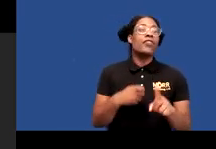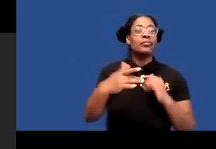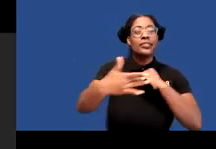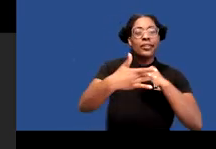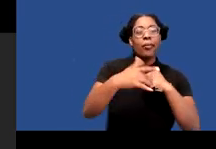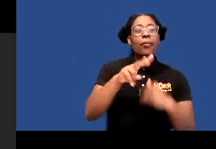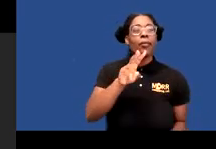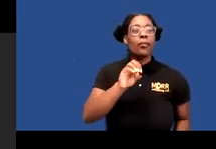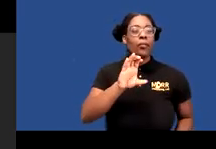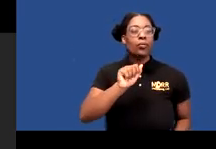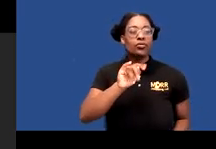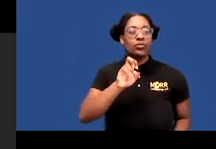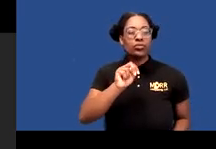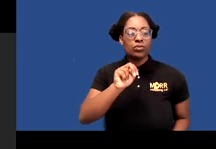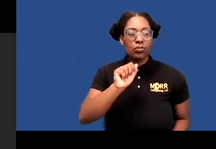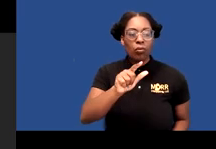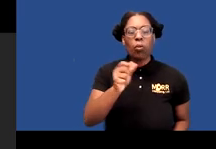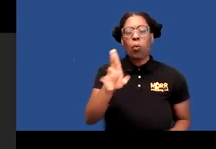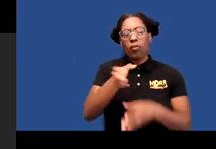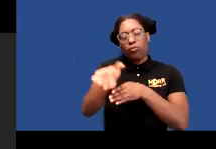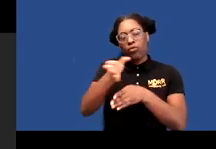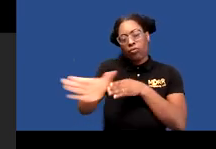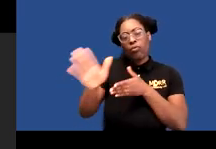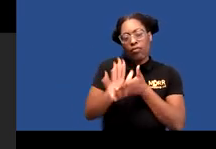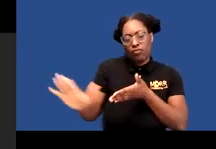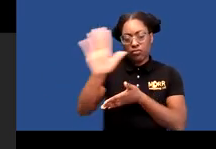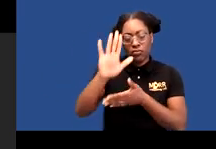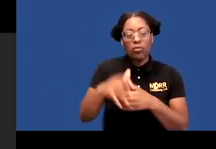And we also have participation among liberal arts.